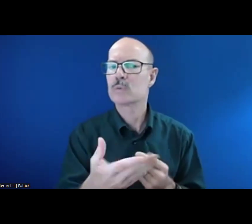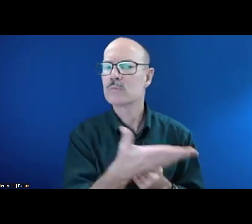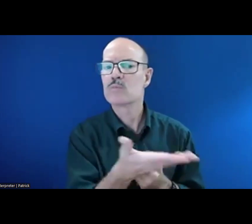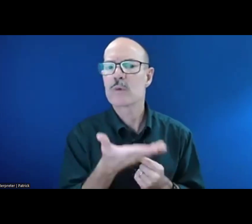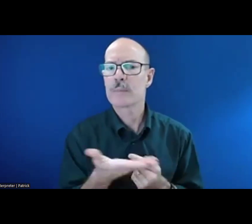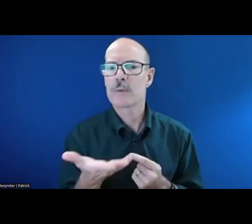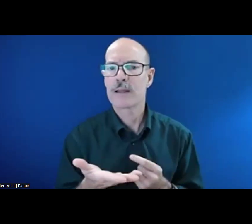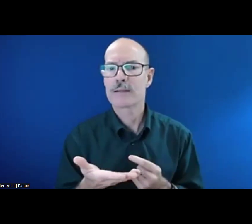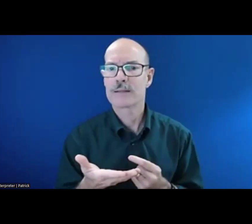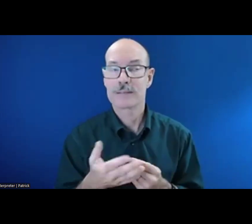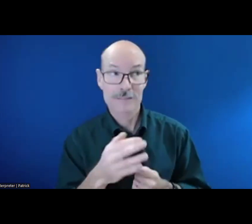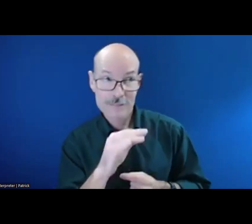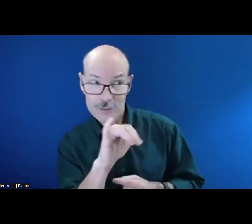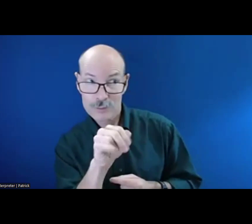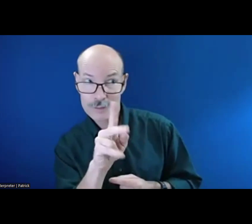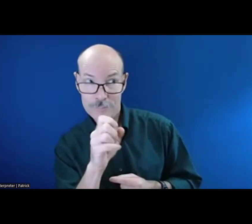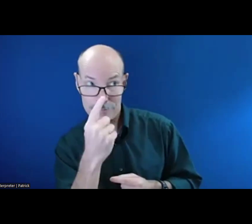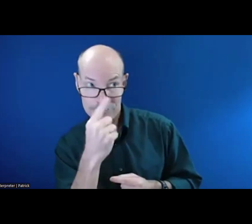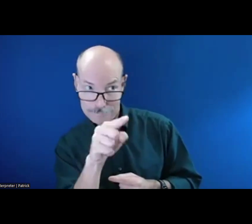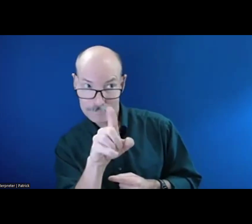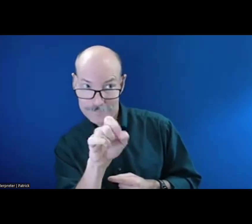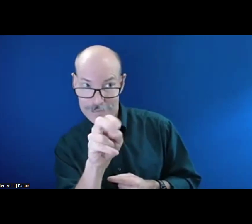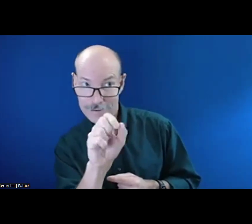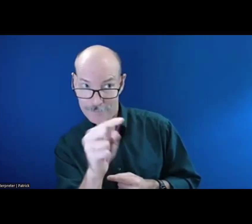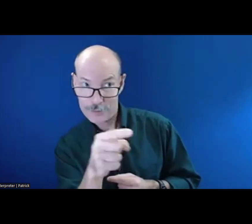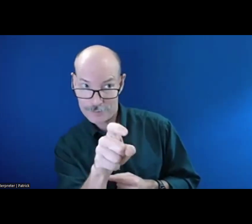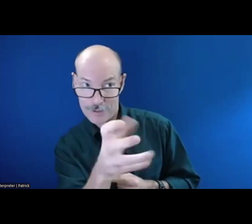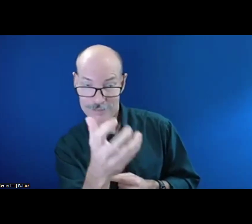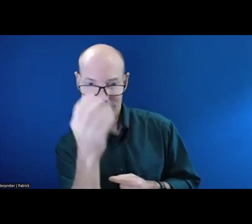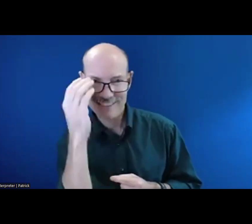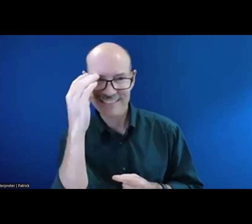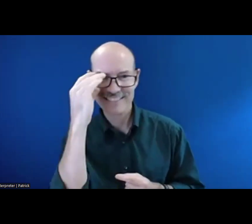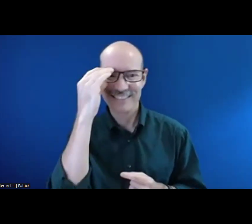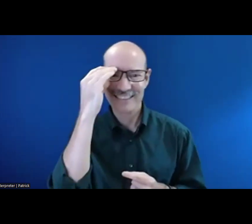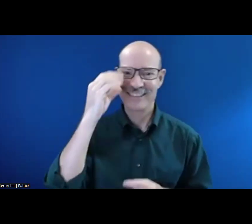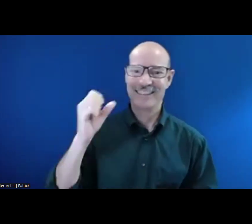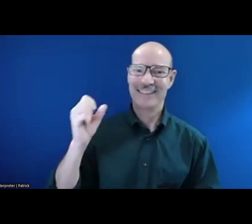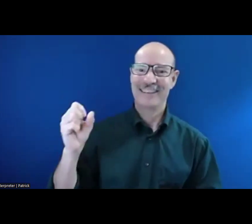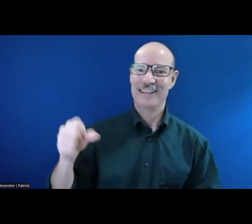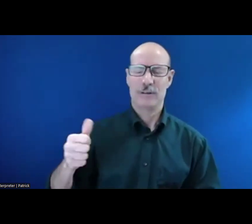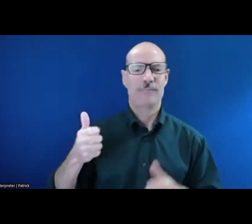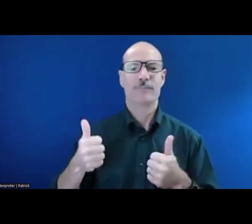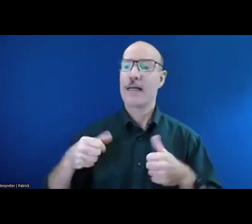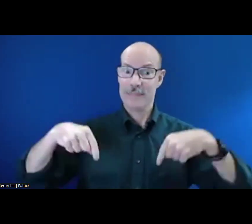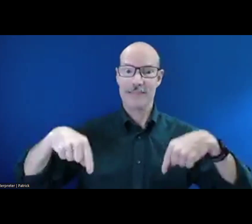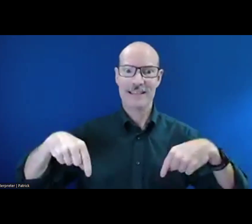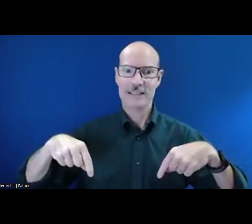DEIAna, would you like to take this first? Sure. This is a great first step already.